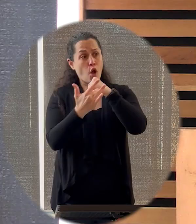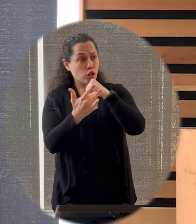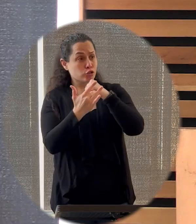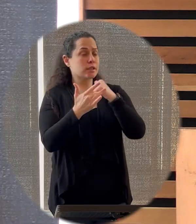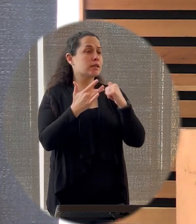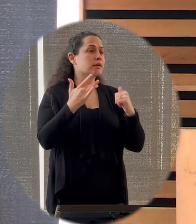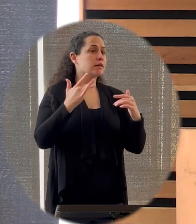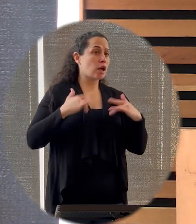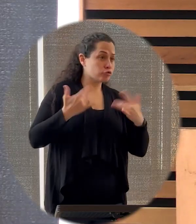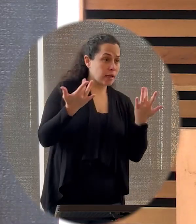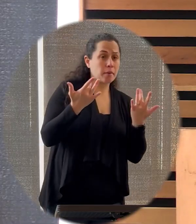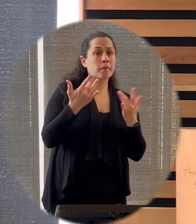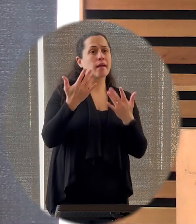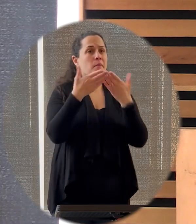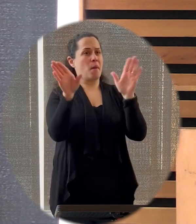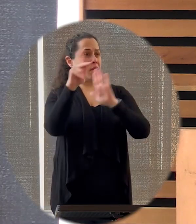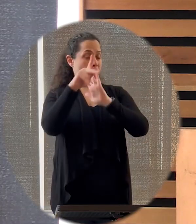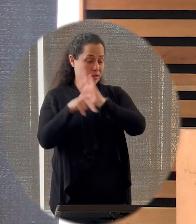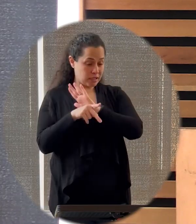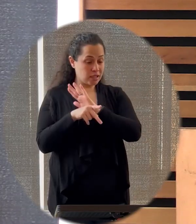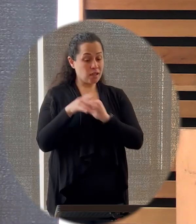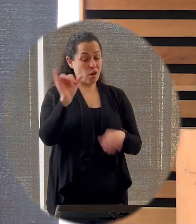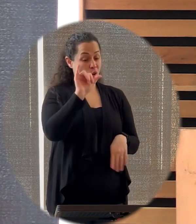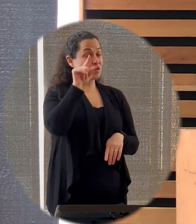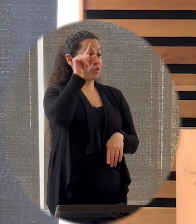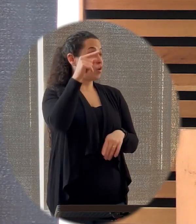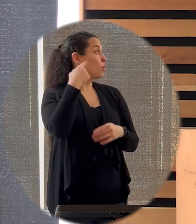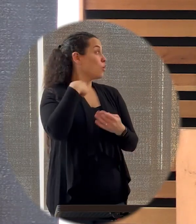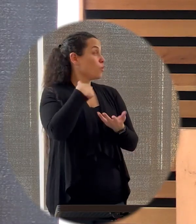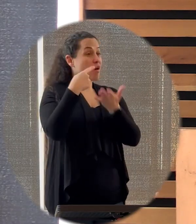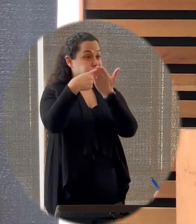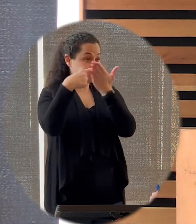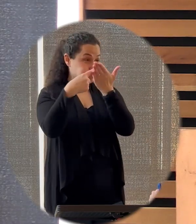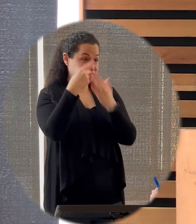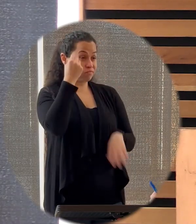entertainment, and public policy. And I have to share backstage, we just all agreed he's the best